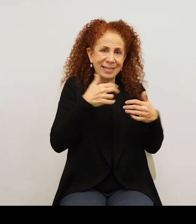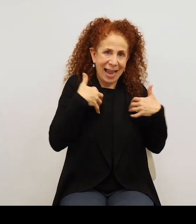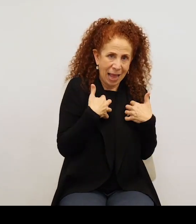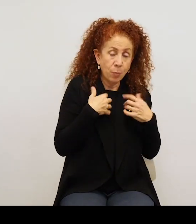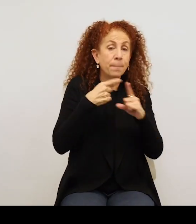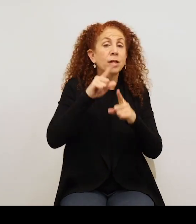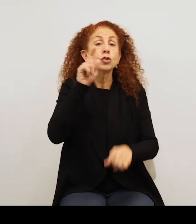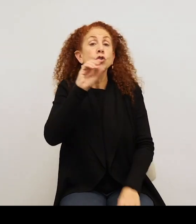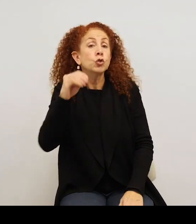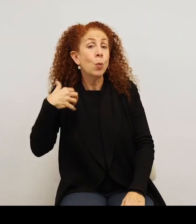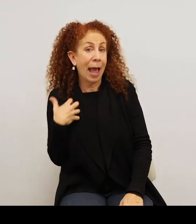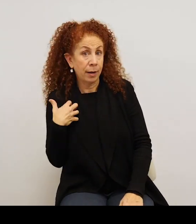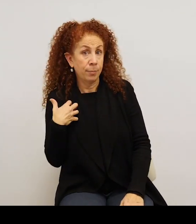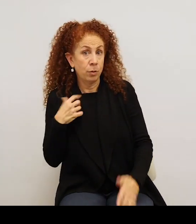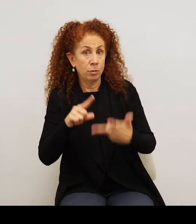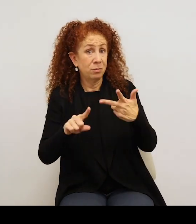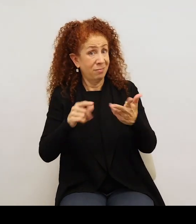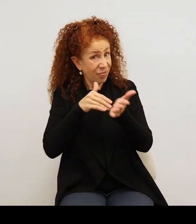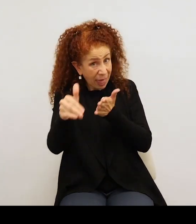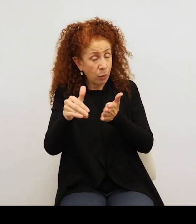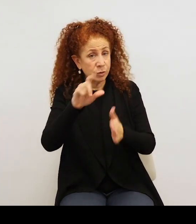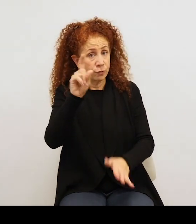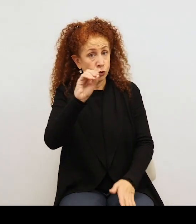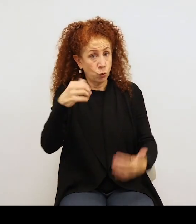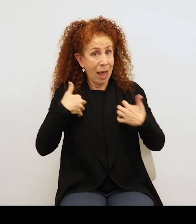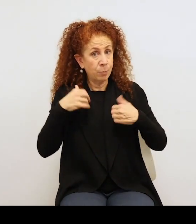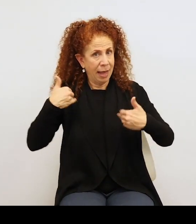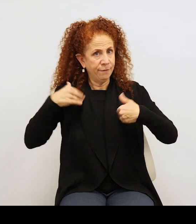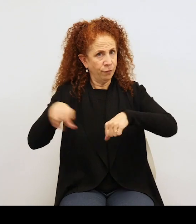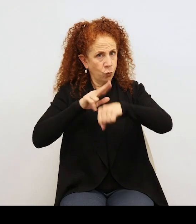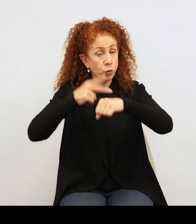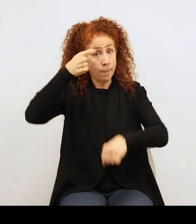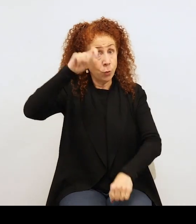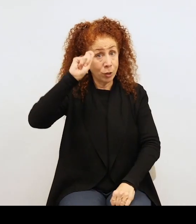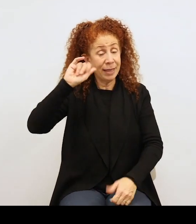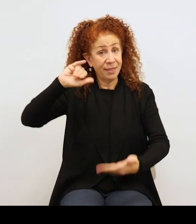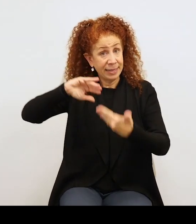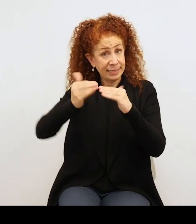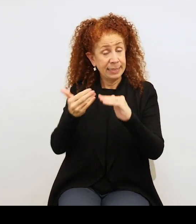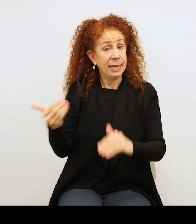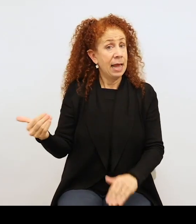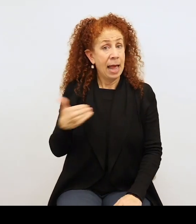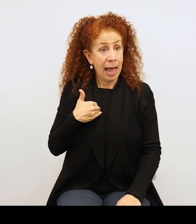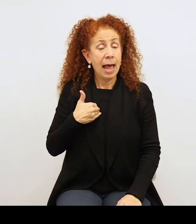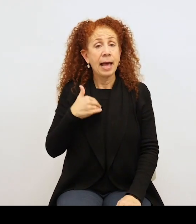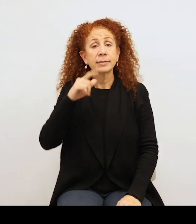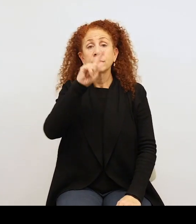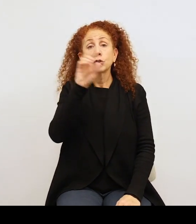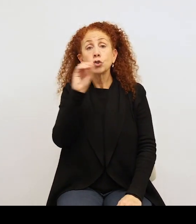Because of course, there aer also thousands of them. Berlin is a city with a zoological garden--